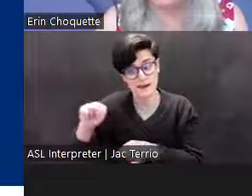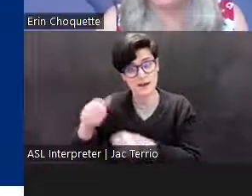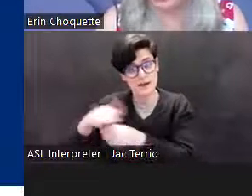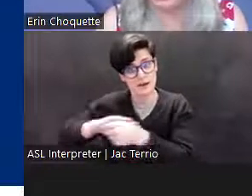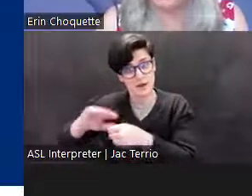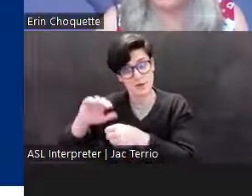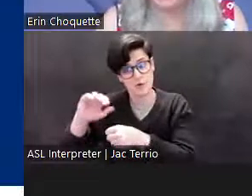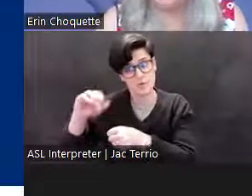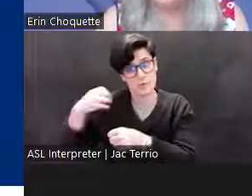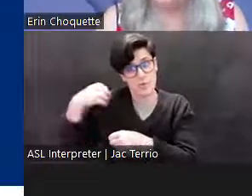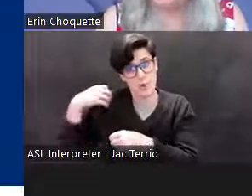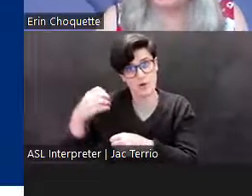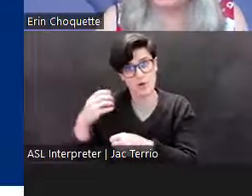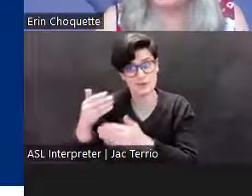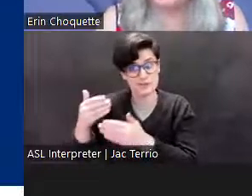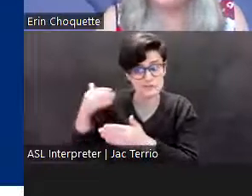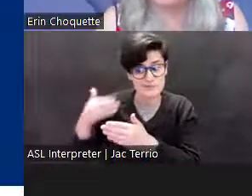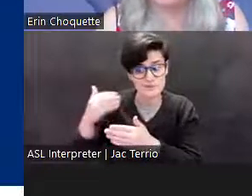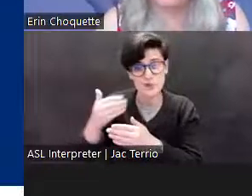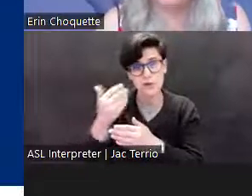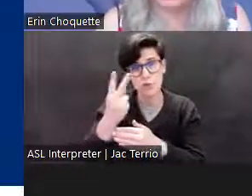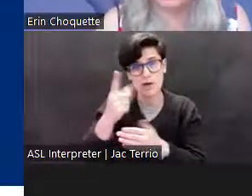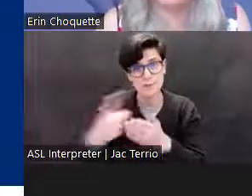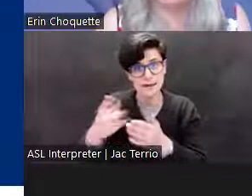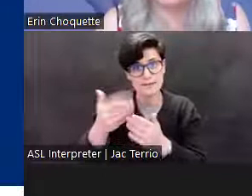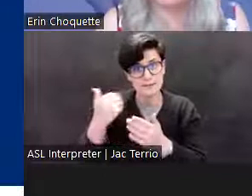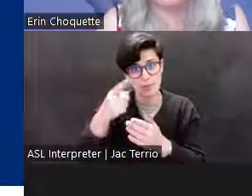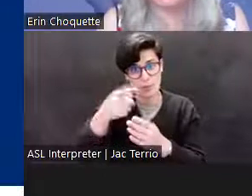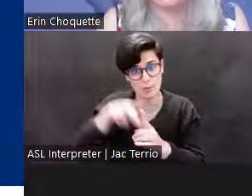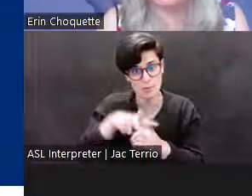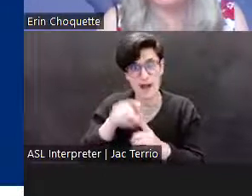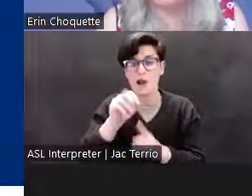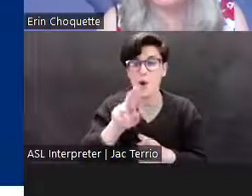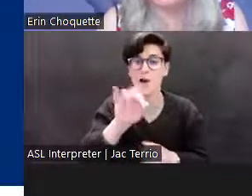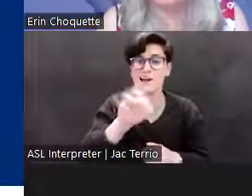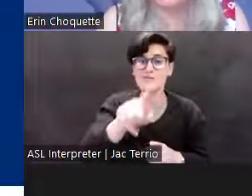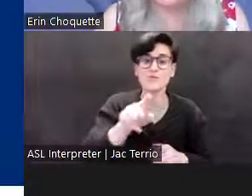you apply or if you're a sole proprietor or self-employed individual.